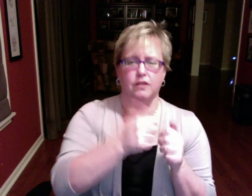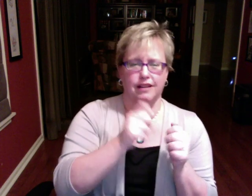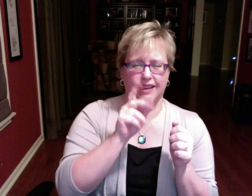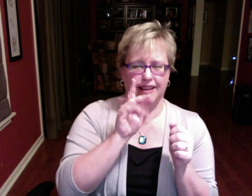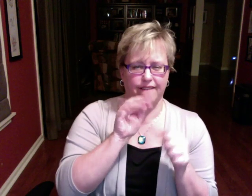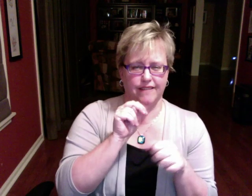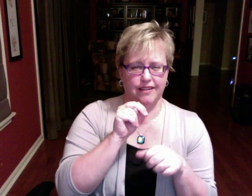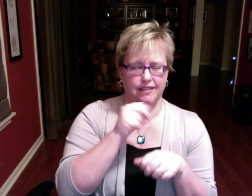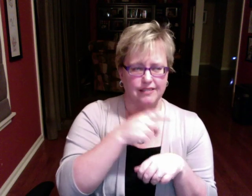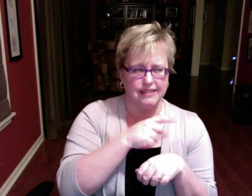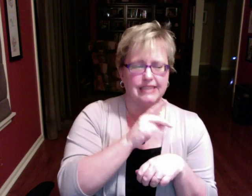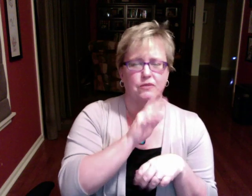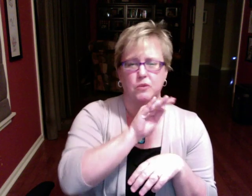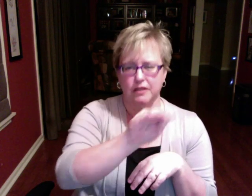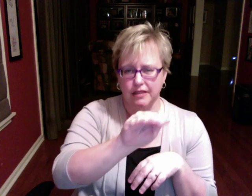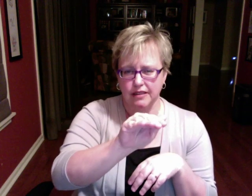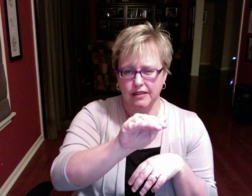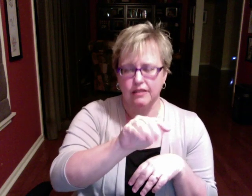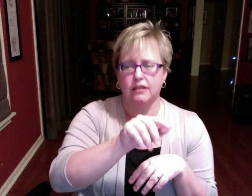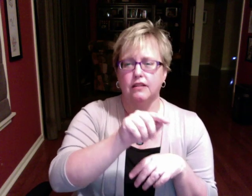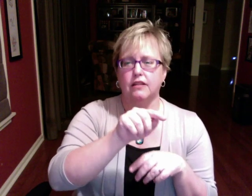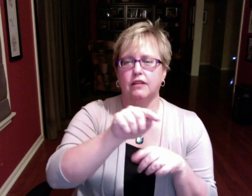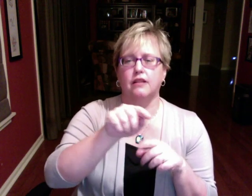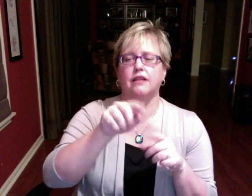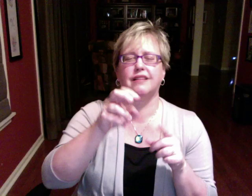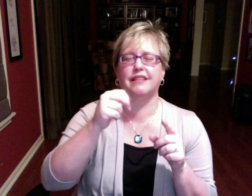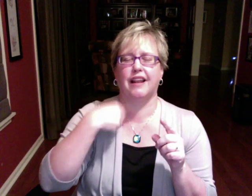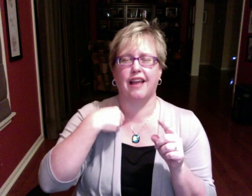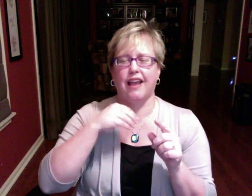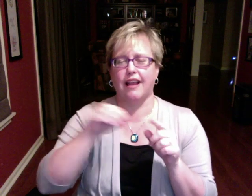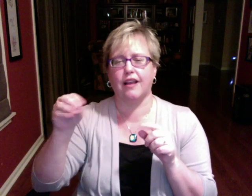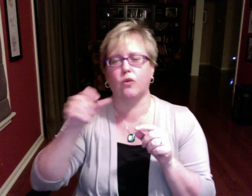So I asked Kevin Perkins for help.